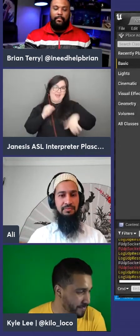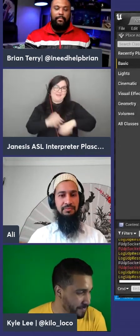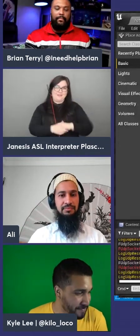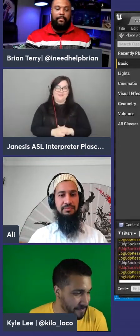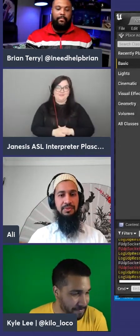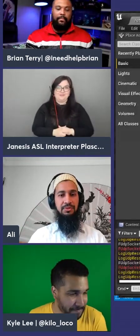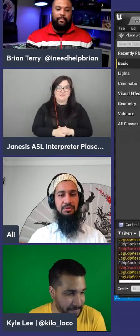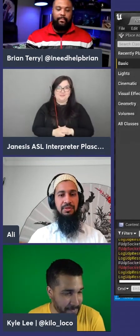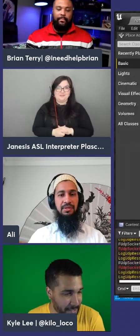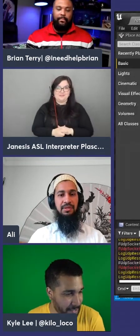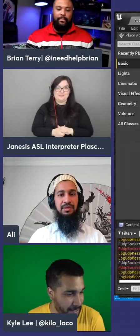Cool.